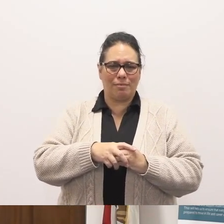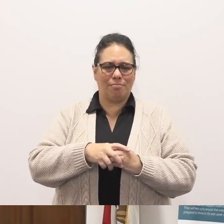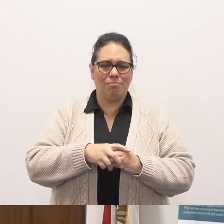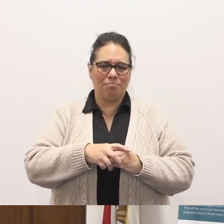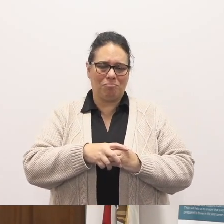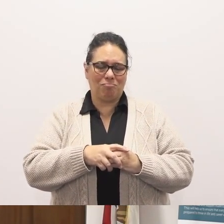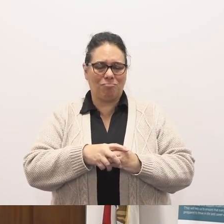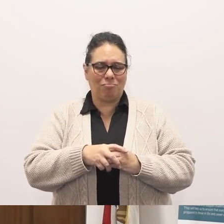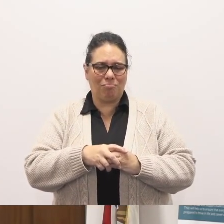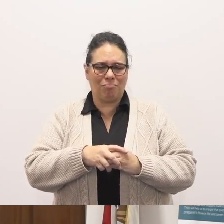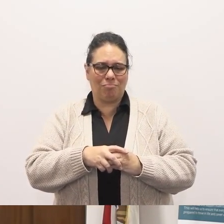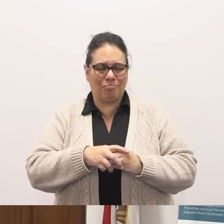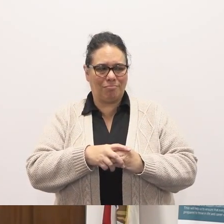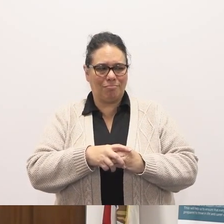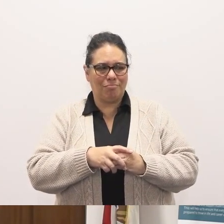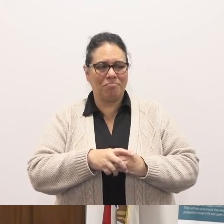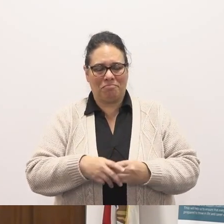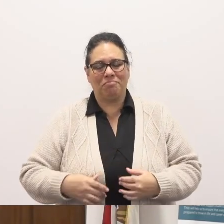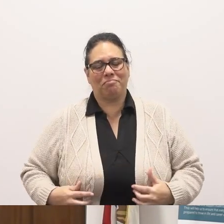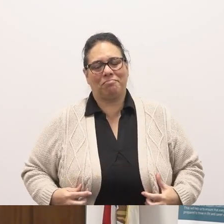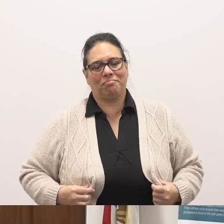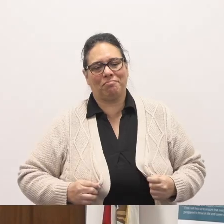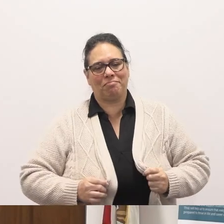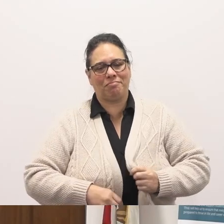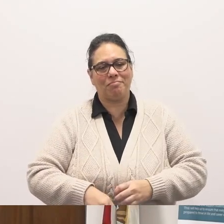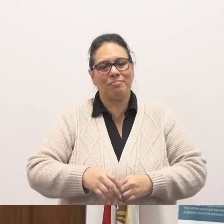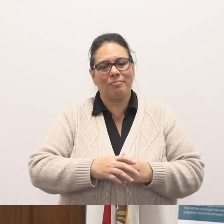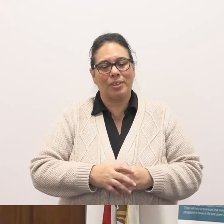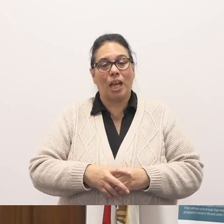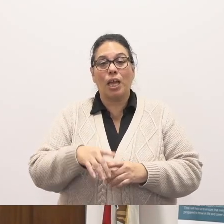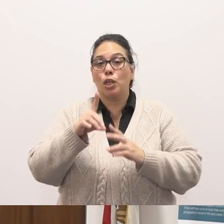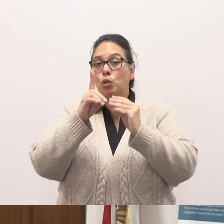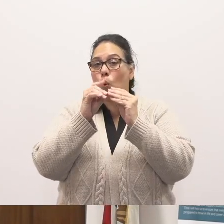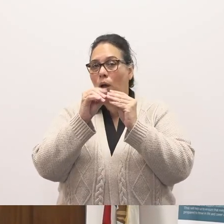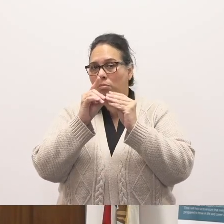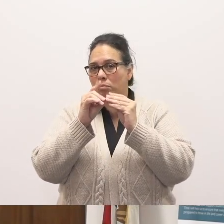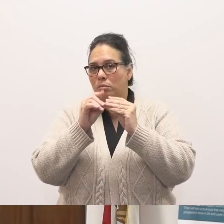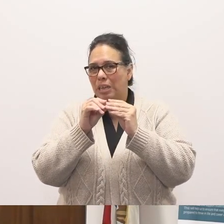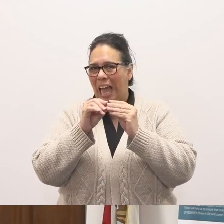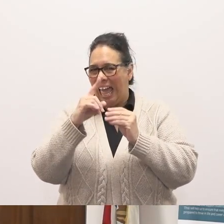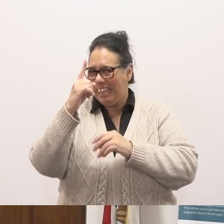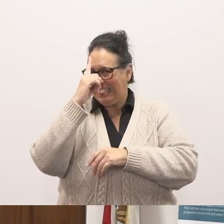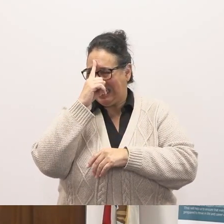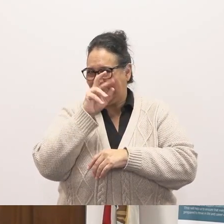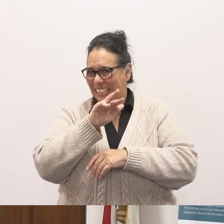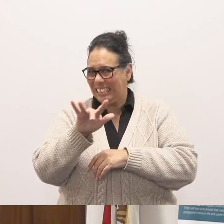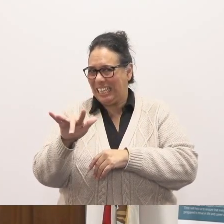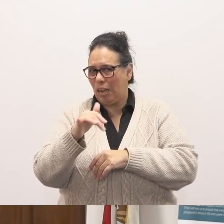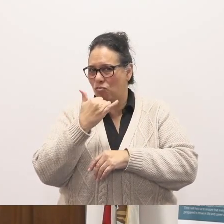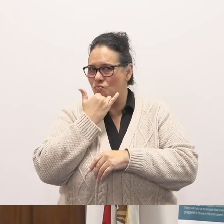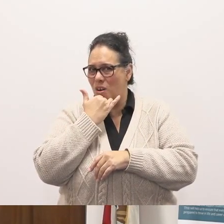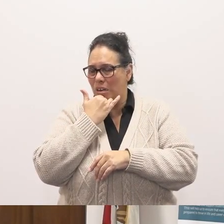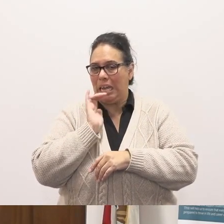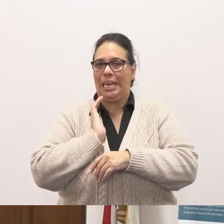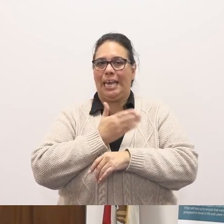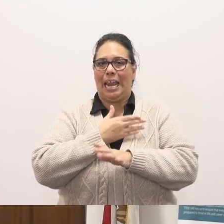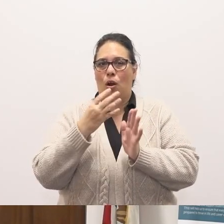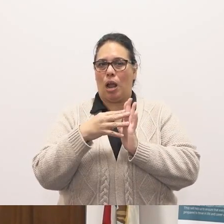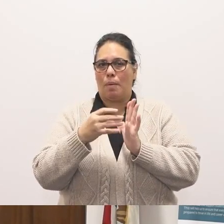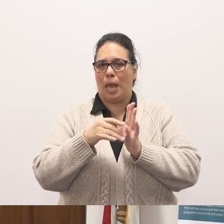Okay, is there any further discussion? There is one, I believe, typo, at least in our copy, Dr. Baker, that I'm sure you're aware of.